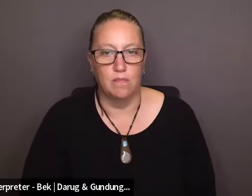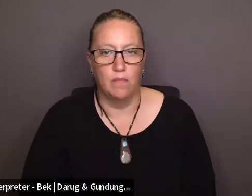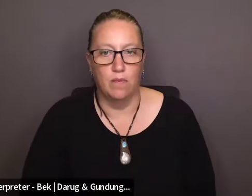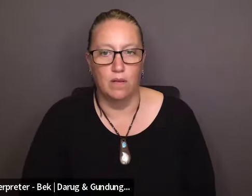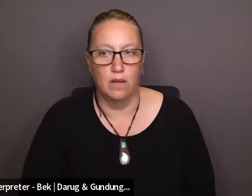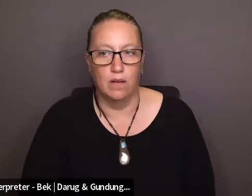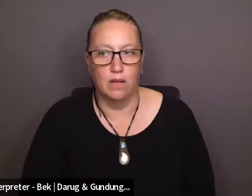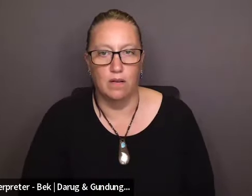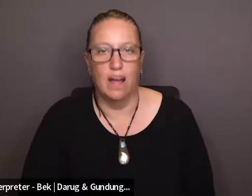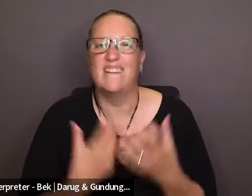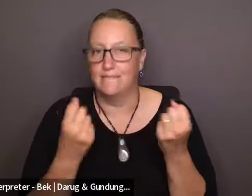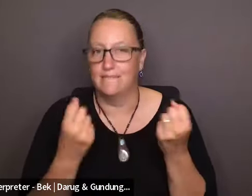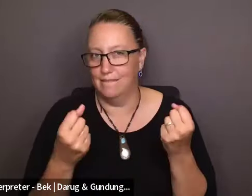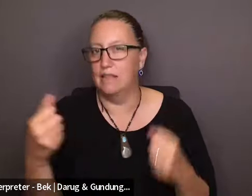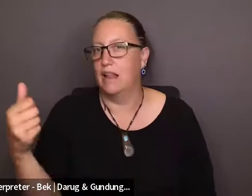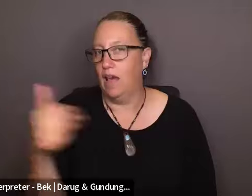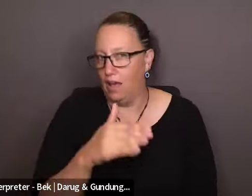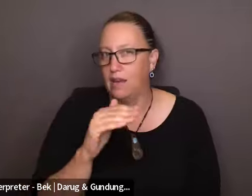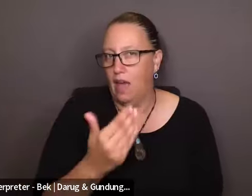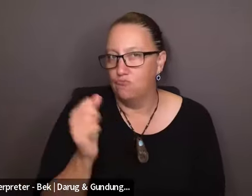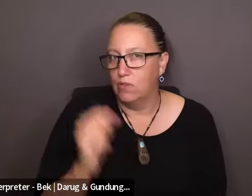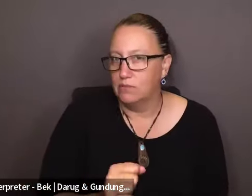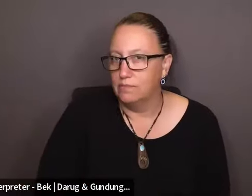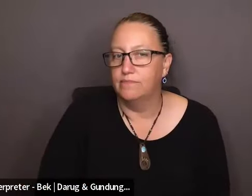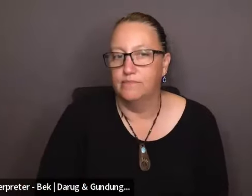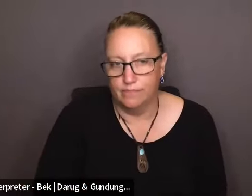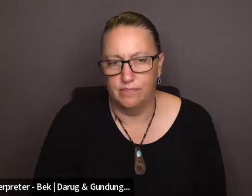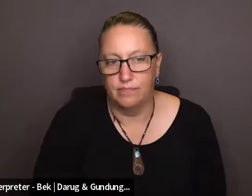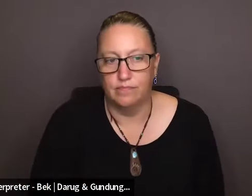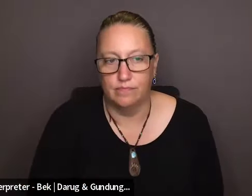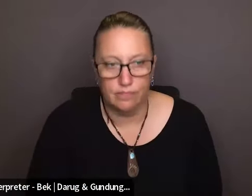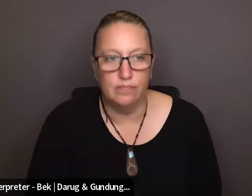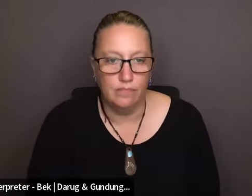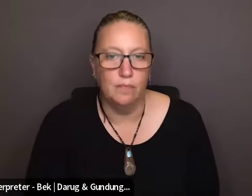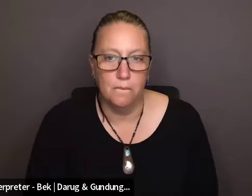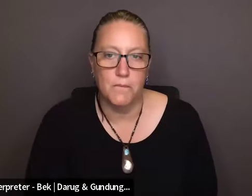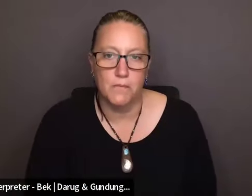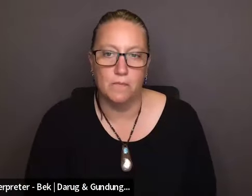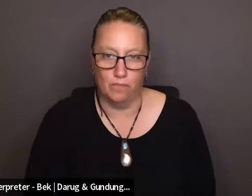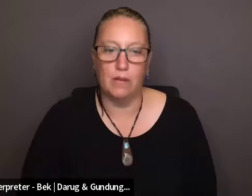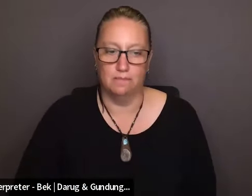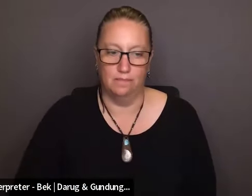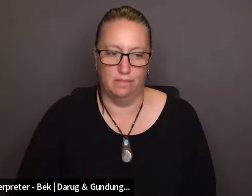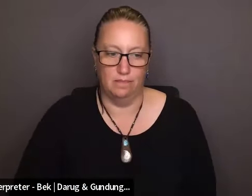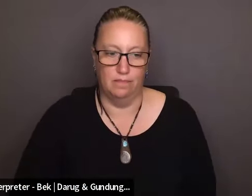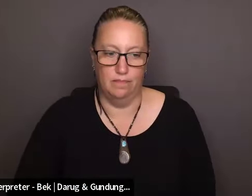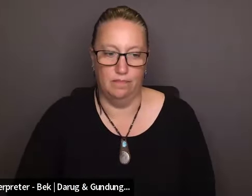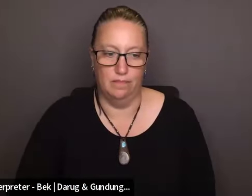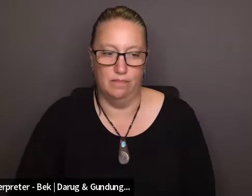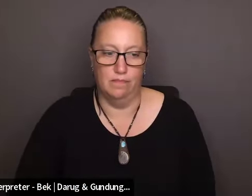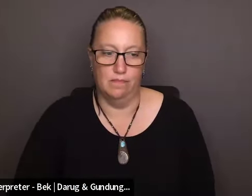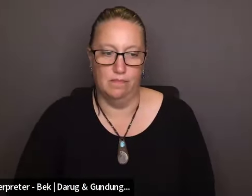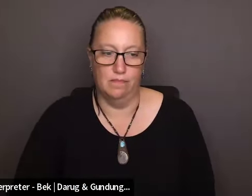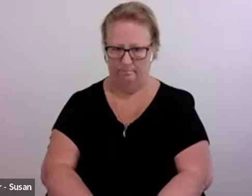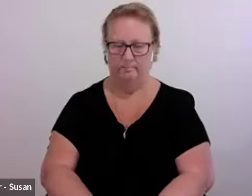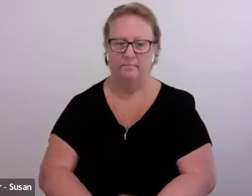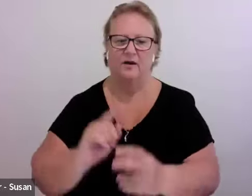Remembering that the core information sources